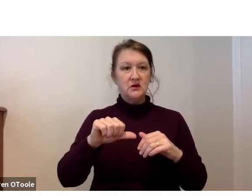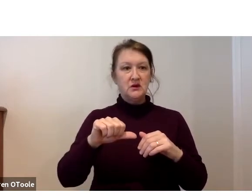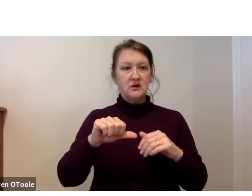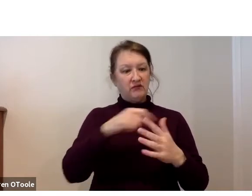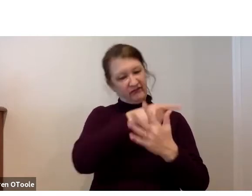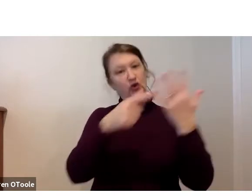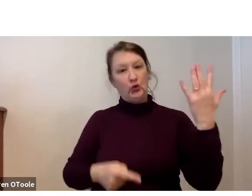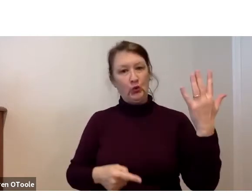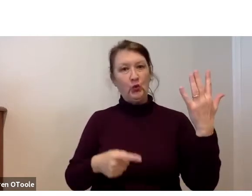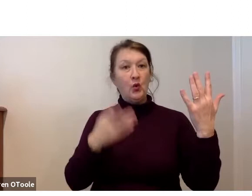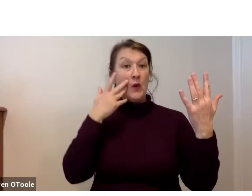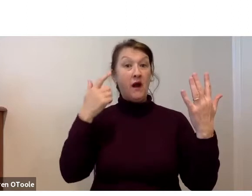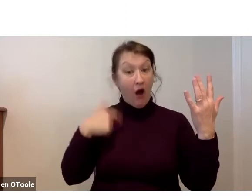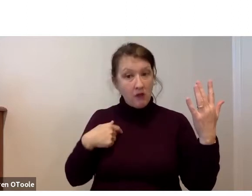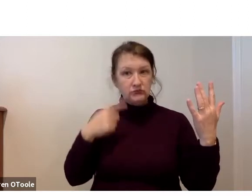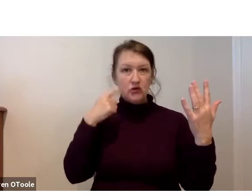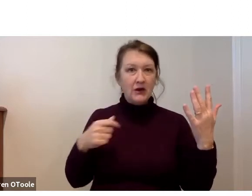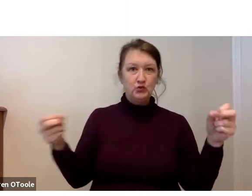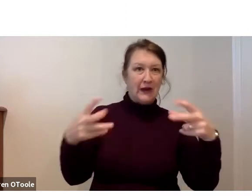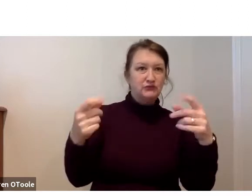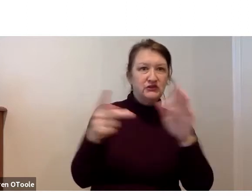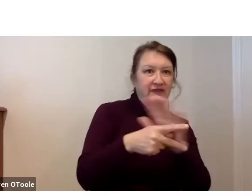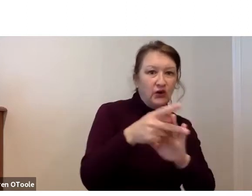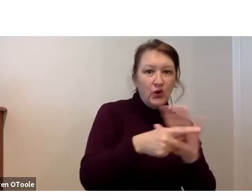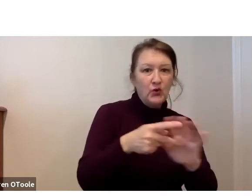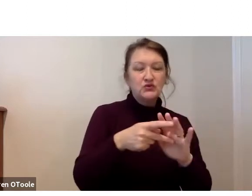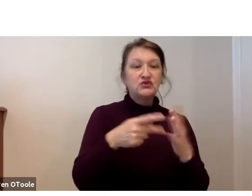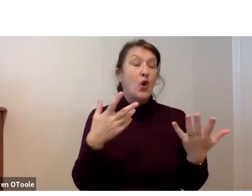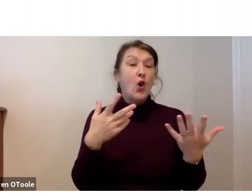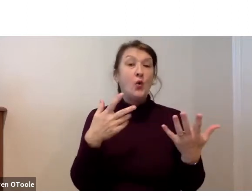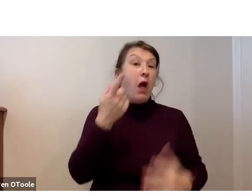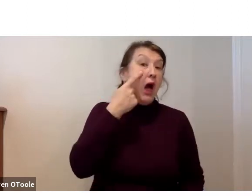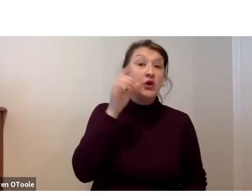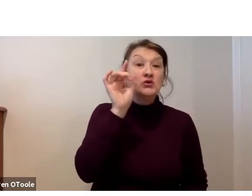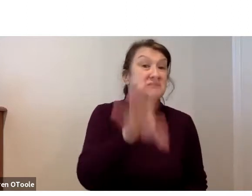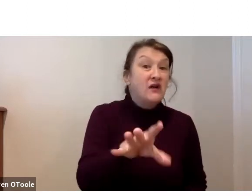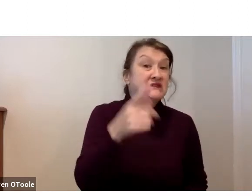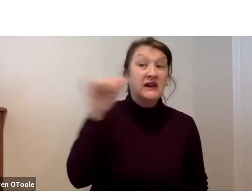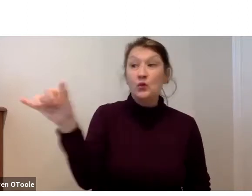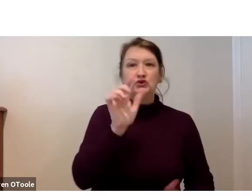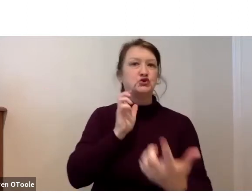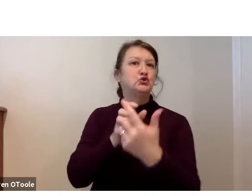So take from them what you will. I am definitely not endorsing them.